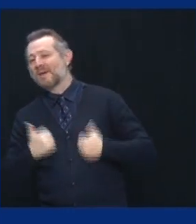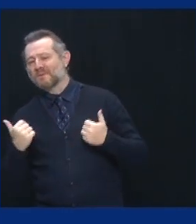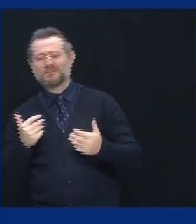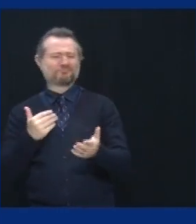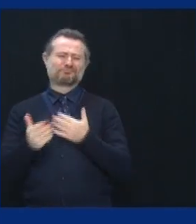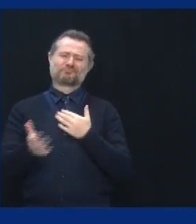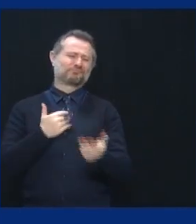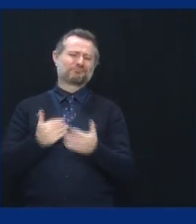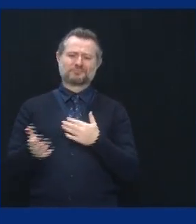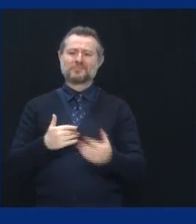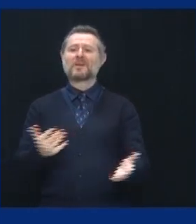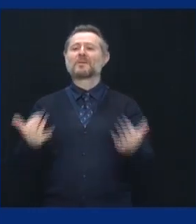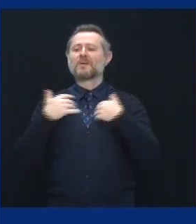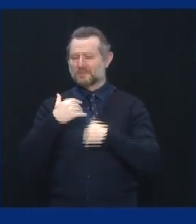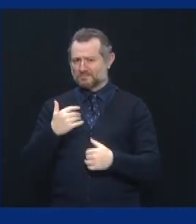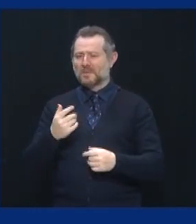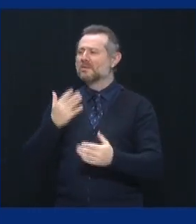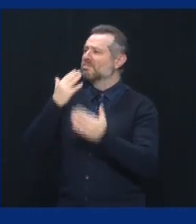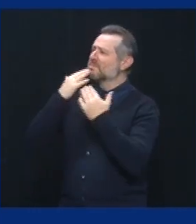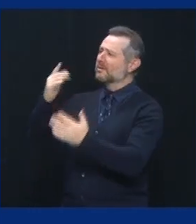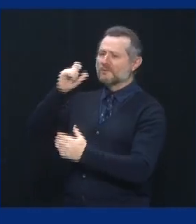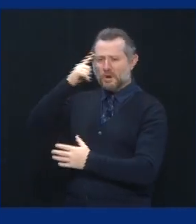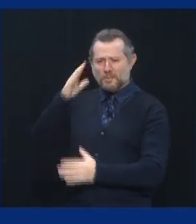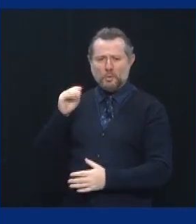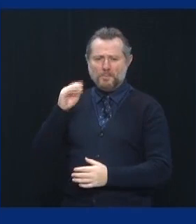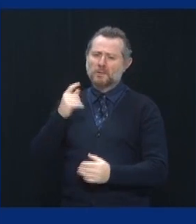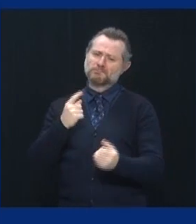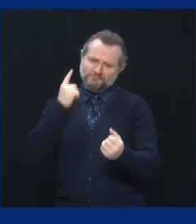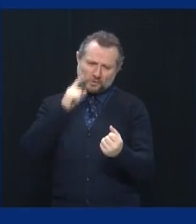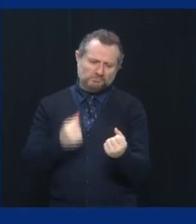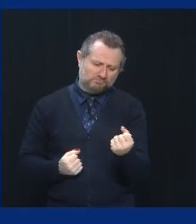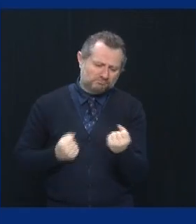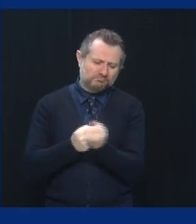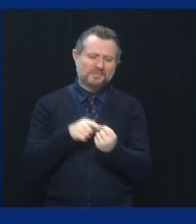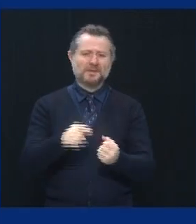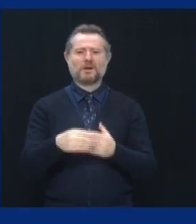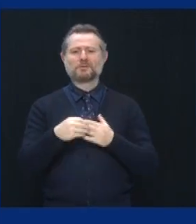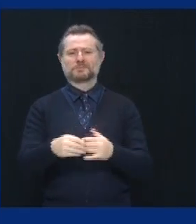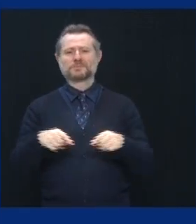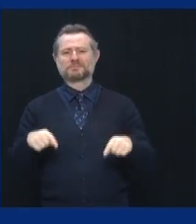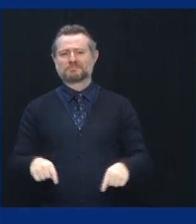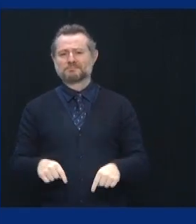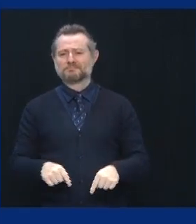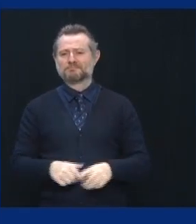REGARDLESS OF RACE, REGARDLESS OF INCOME, AND REGARDLESS OF ZIP CODE.